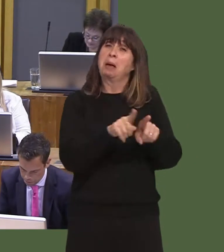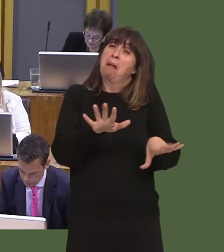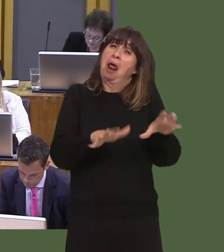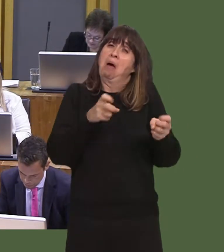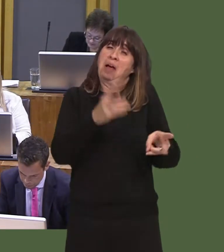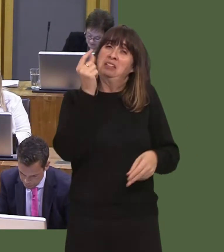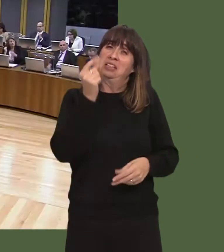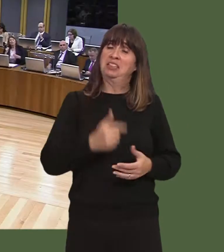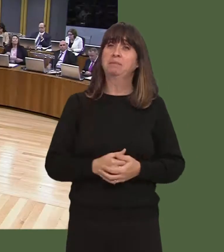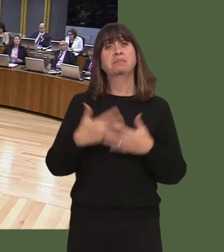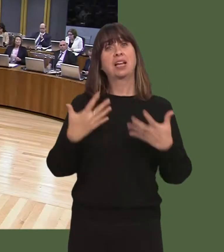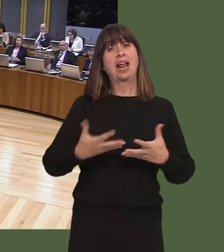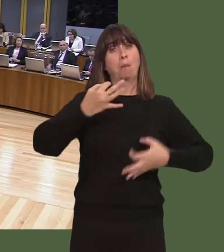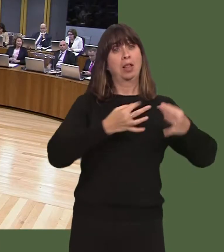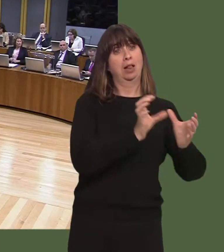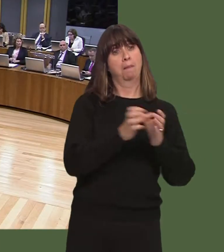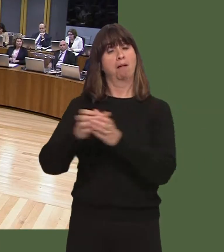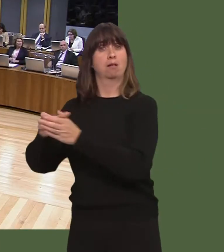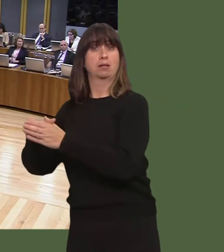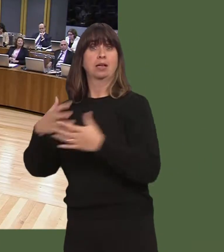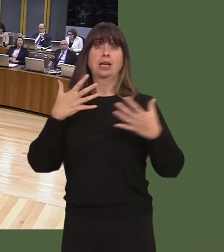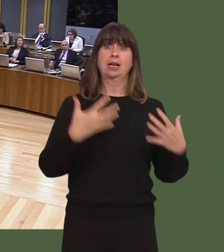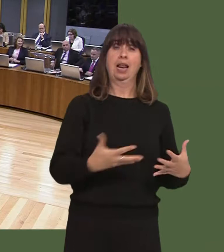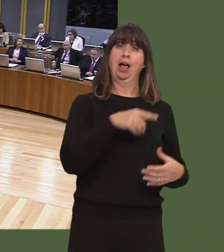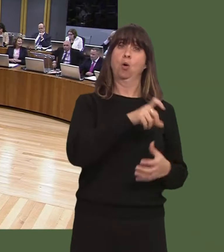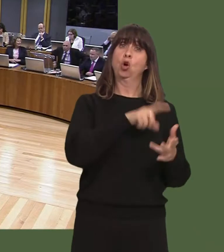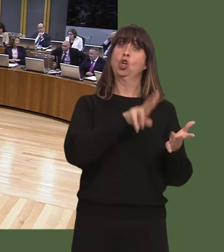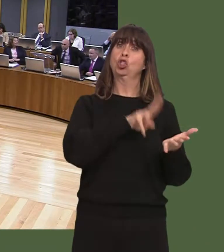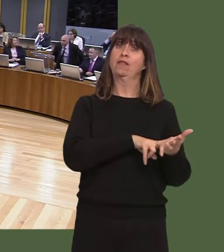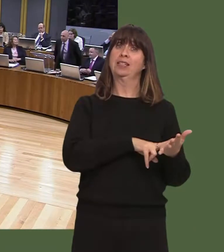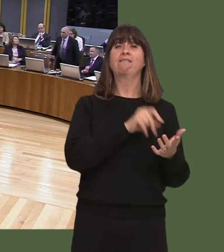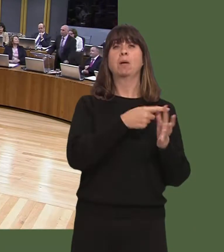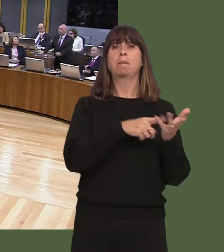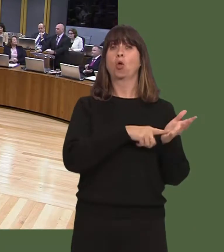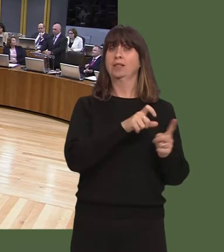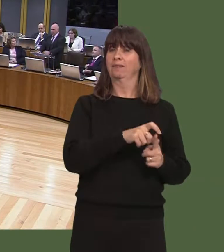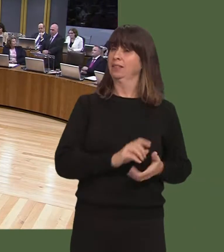for many, many years. Y Llywydd / The Llywydd: Questions now from the party leaders, and the leader of the opposition first, Paul Davies. Paul Davies AM: Diolch, Llywydd.